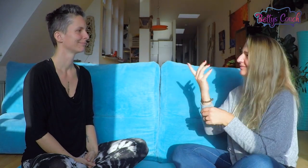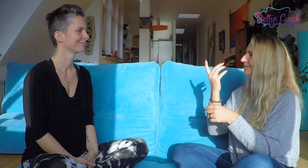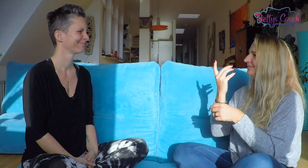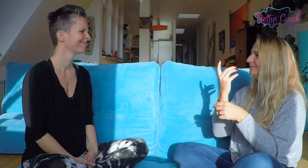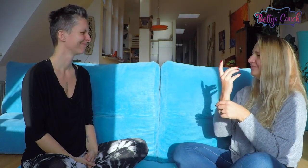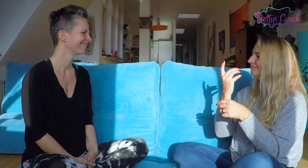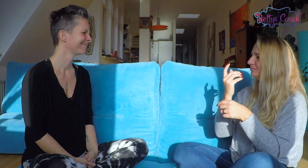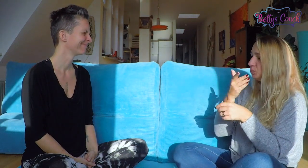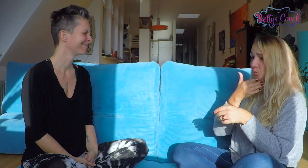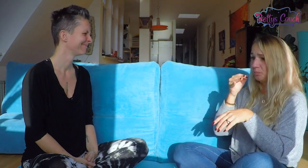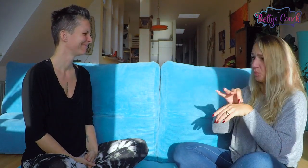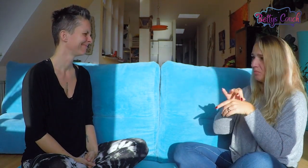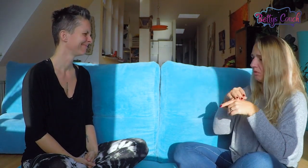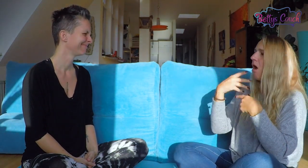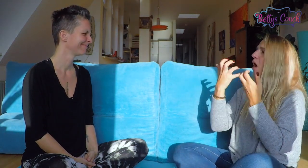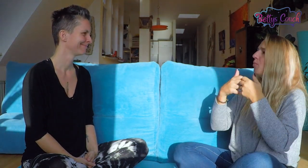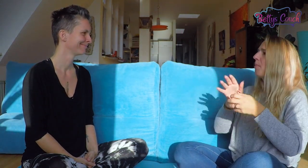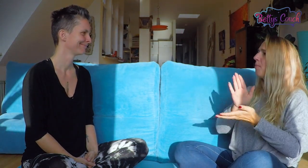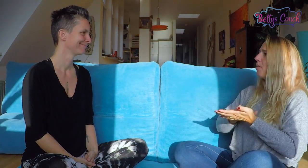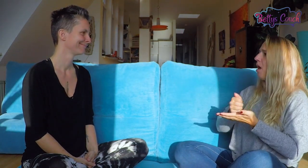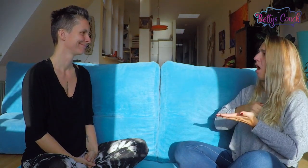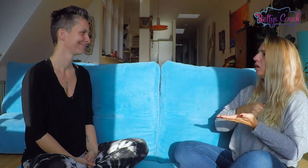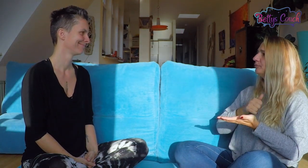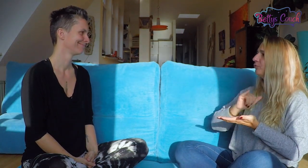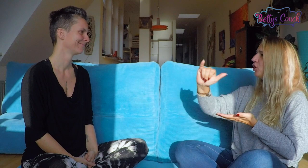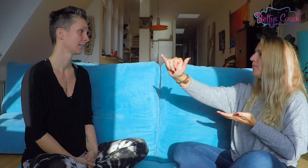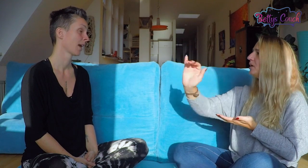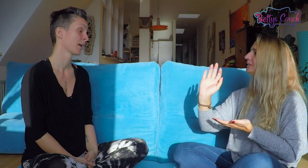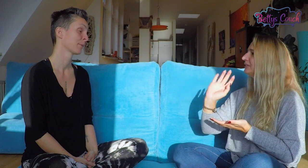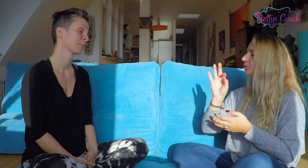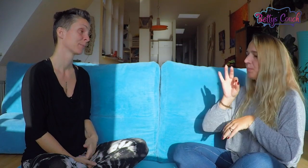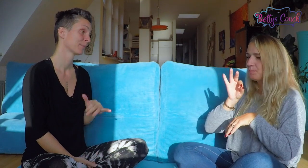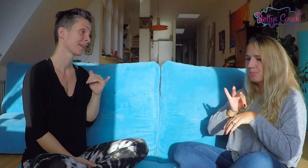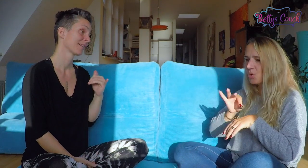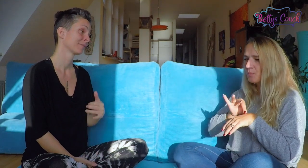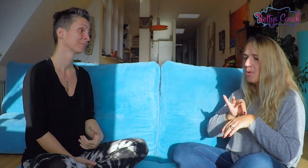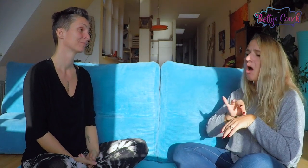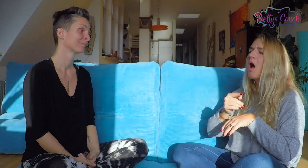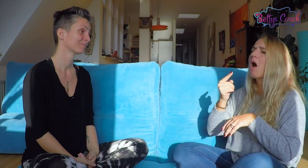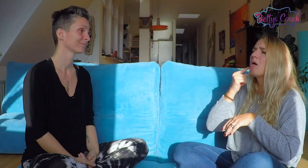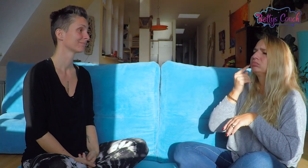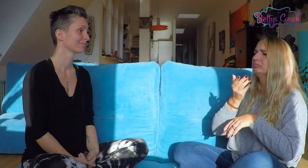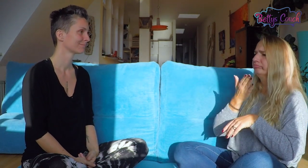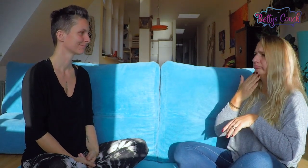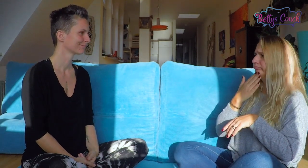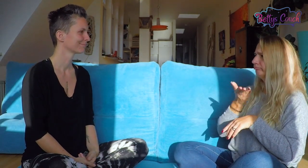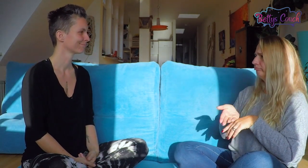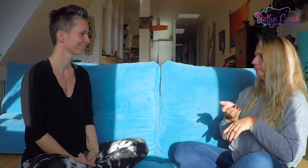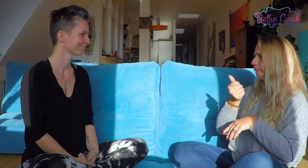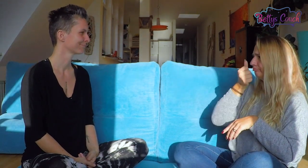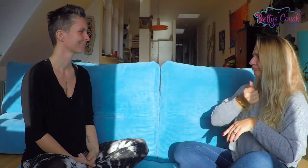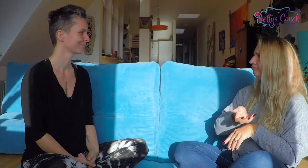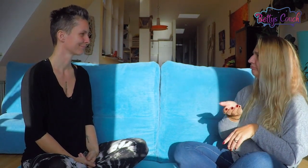If not, you will always be stuck in your fear. Only by daring you will experience that it may not be that bad.